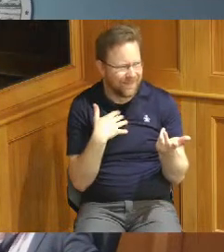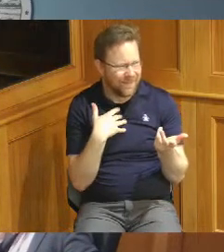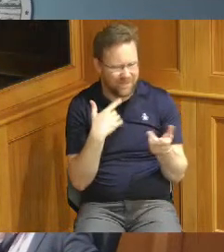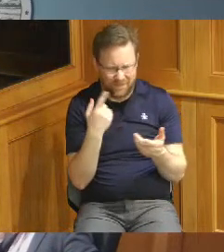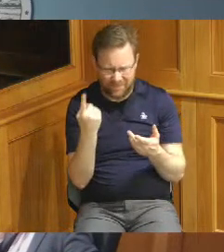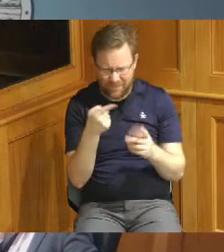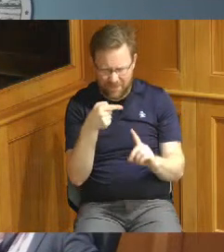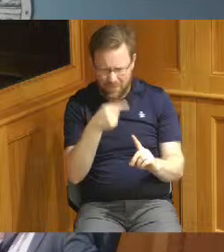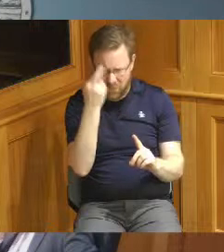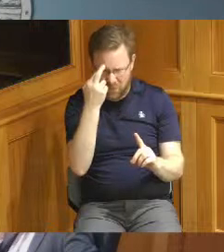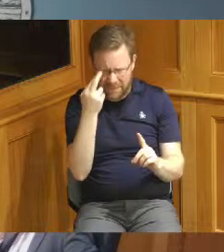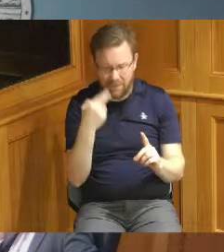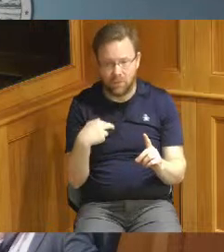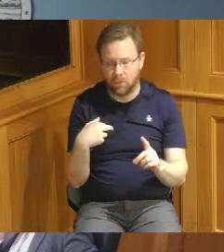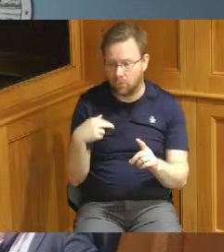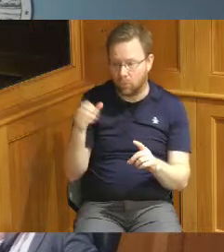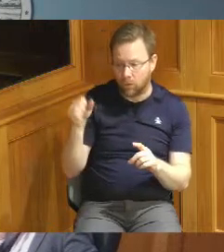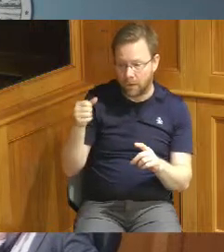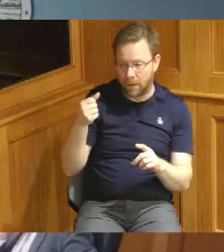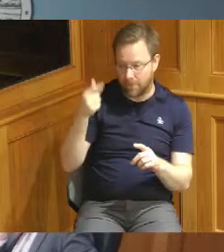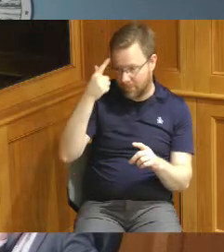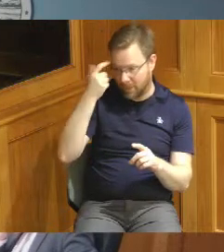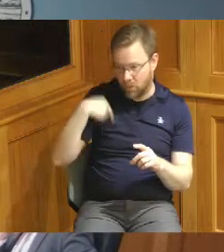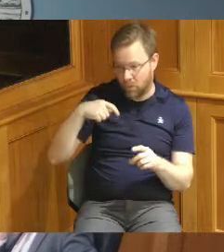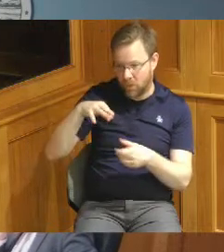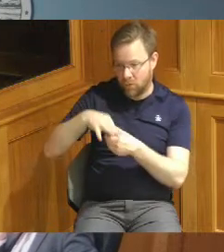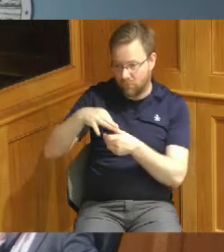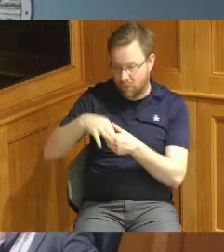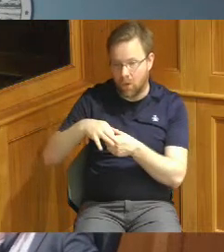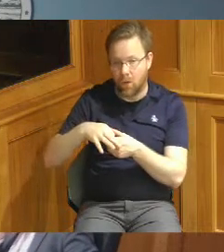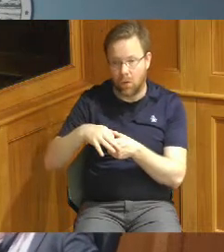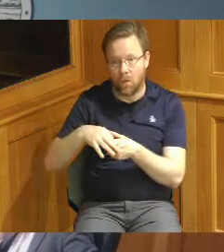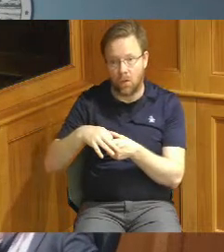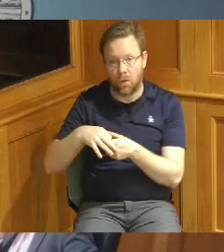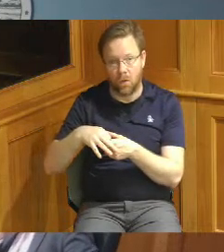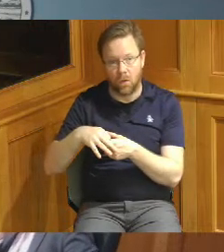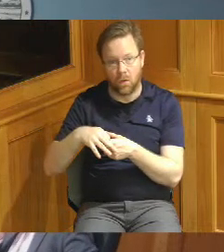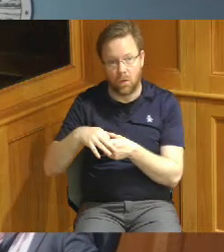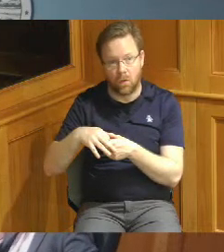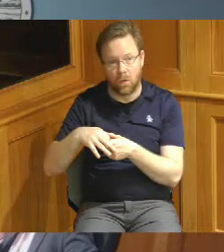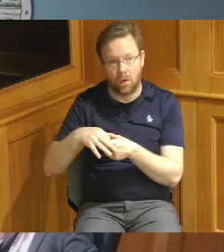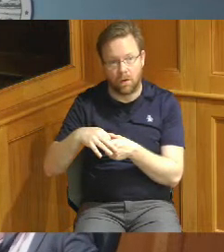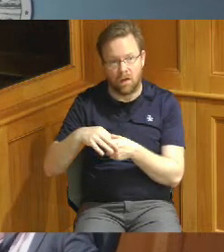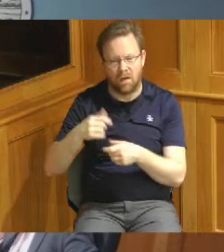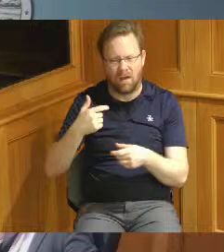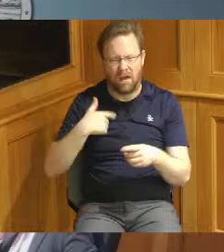the Rhine South Special Improvement District and the adoption of the 2000 through 2025 through 2028